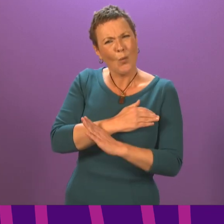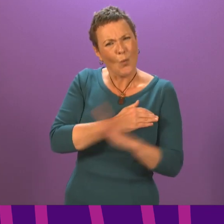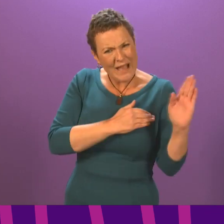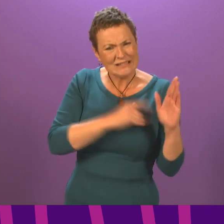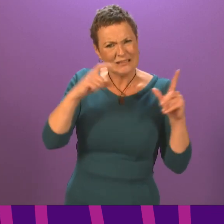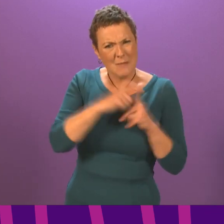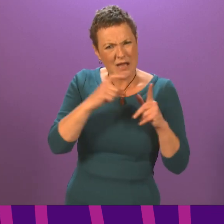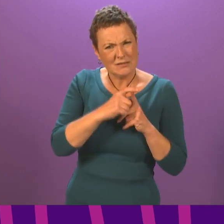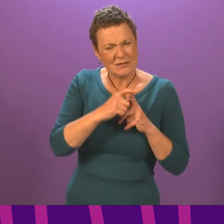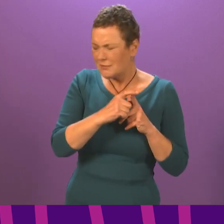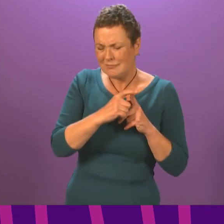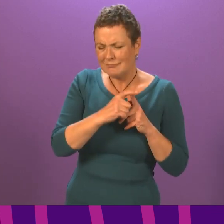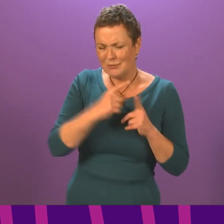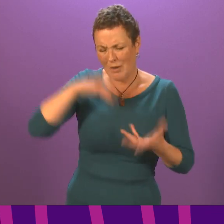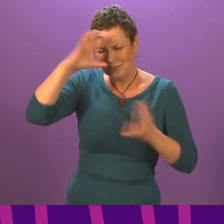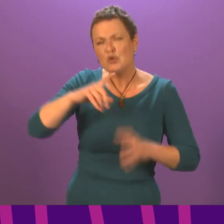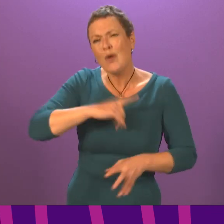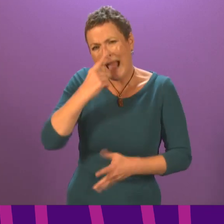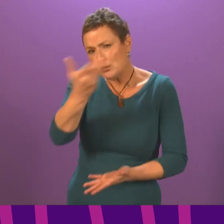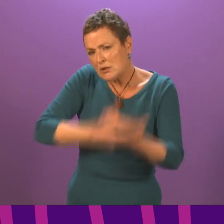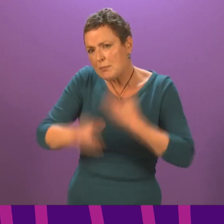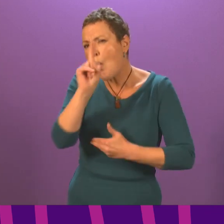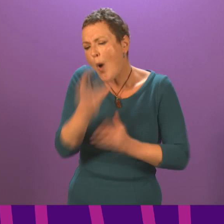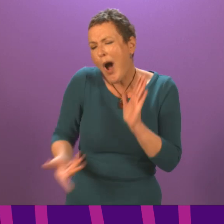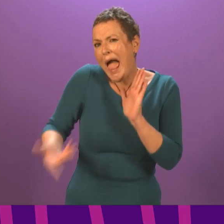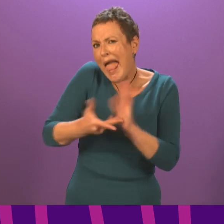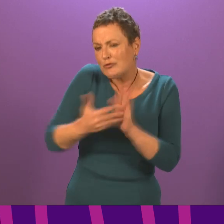What additional factors have been taken into account in that case?